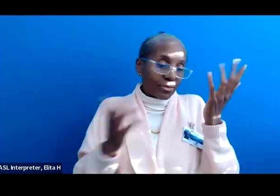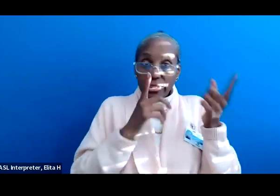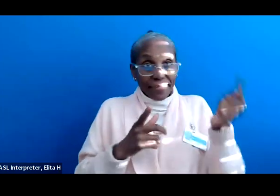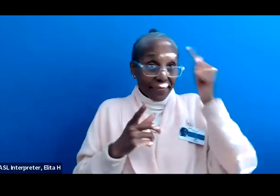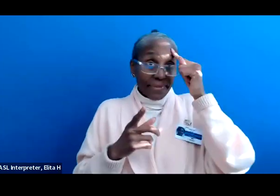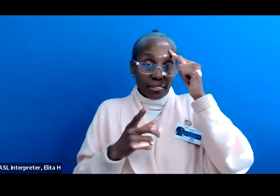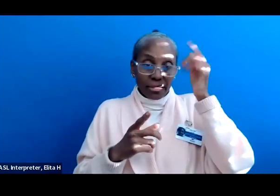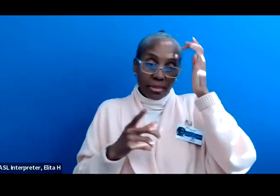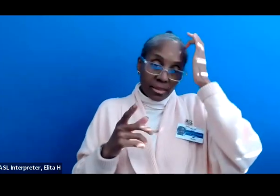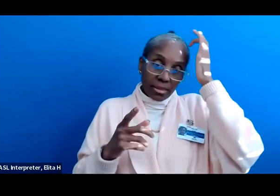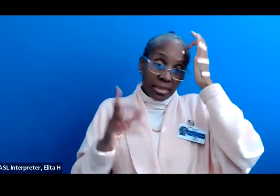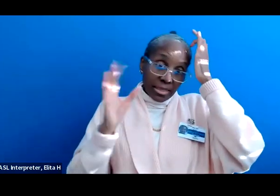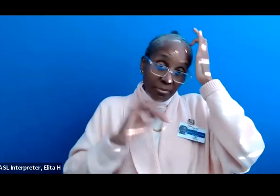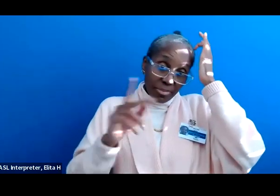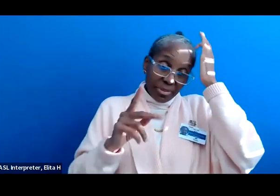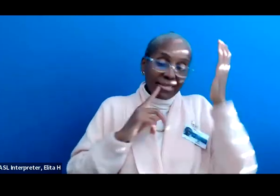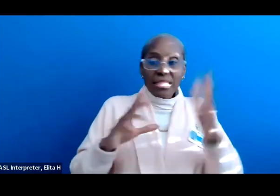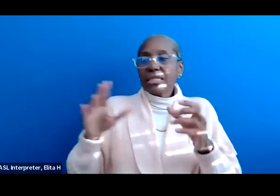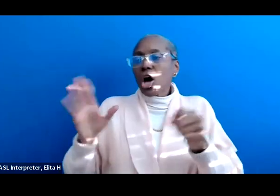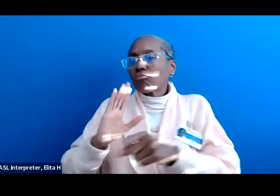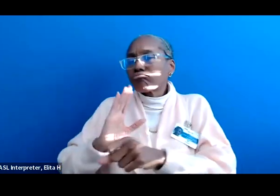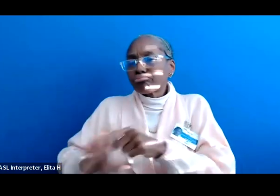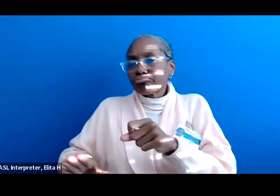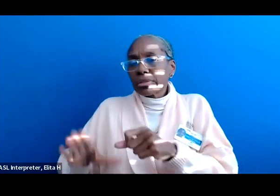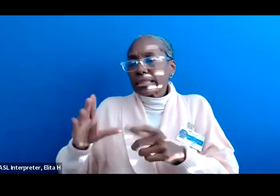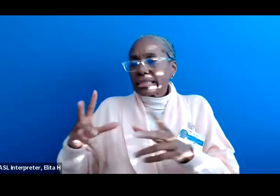But people say, “Oh, complete injury. Your spinal cord is completely severed." No, it is not.